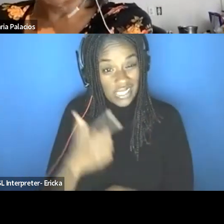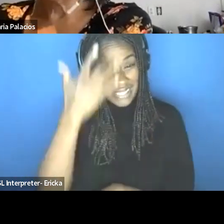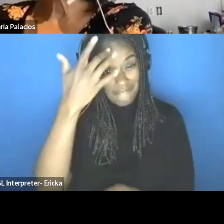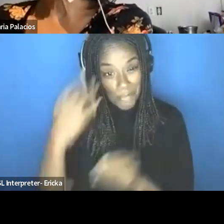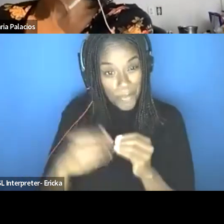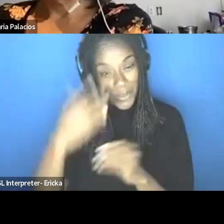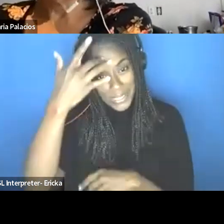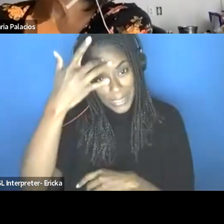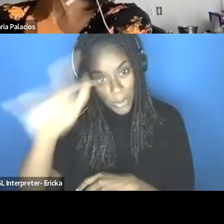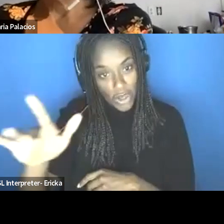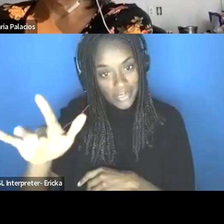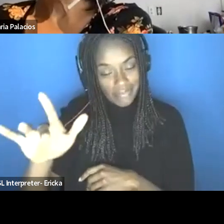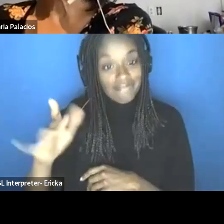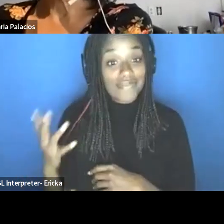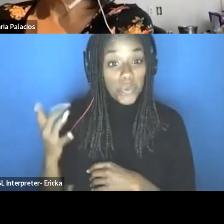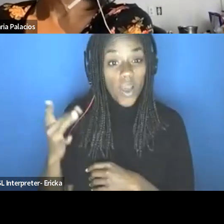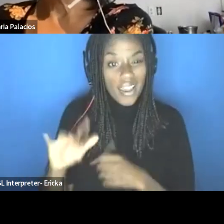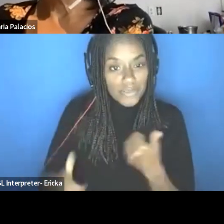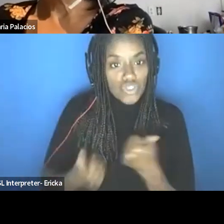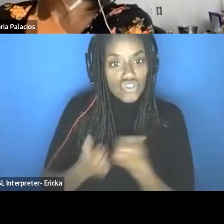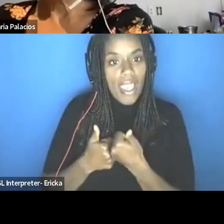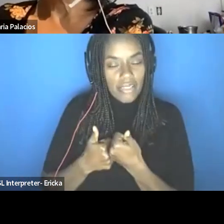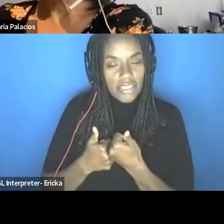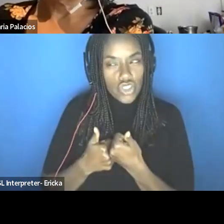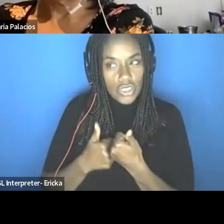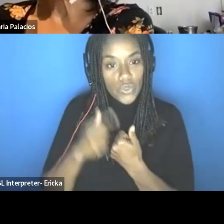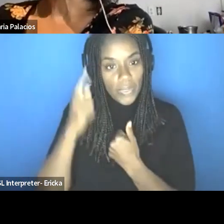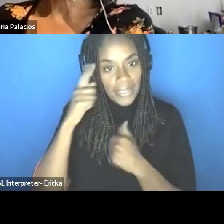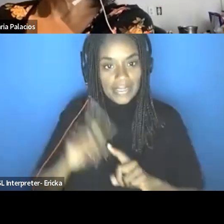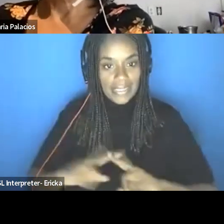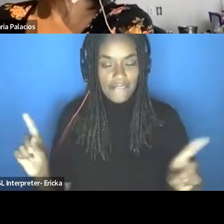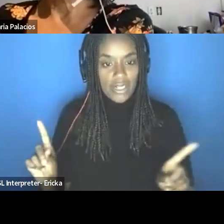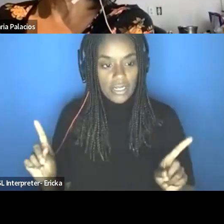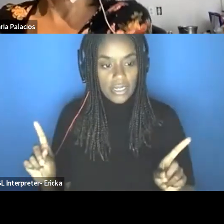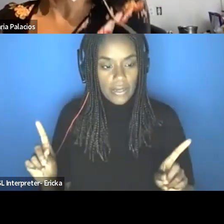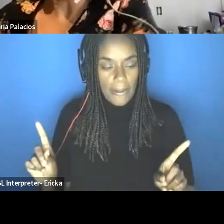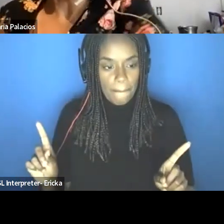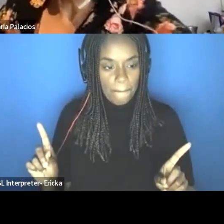The thought that I would add is you know when you think about diversity, it makes -- it's good for the organization, but it also, in addition to that, it makes each of us smarter, as well.